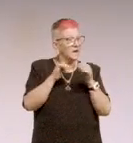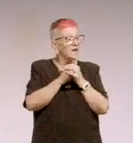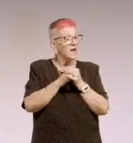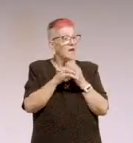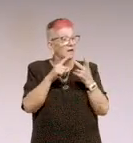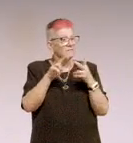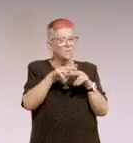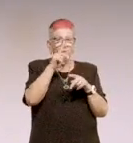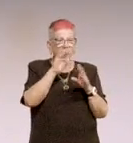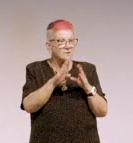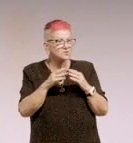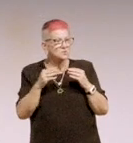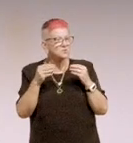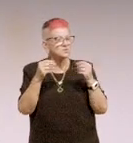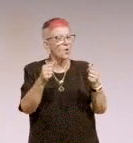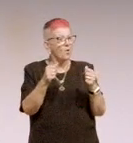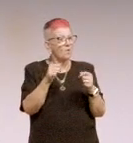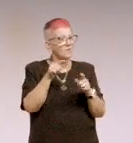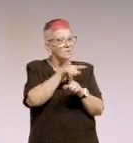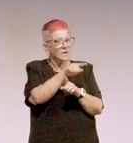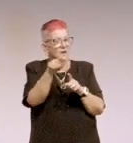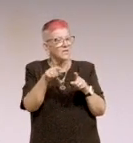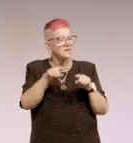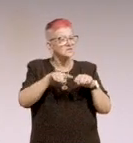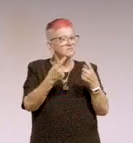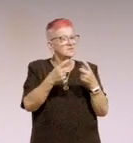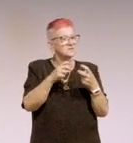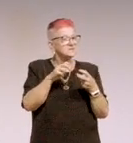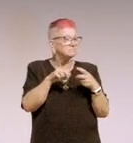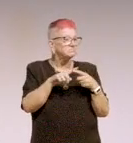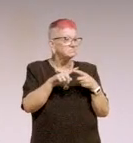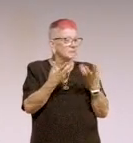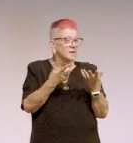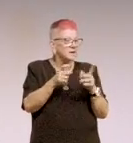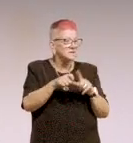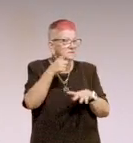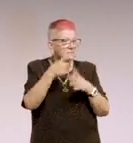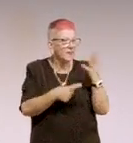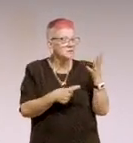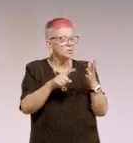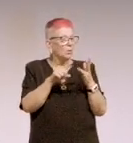having these sorts of disabilities in different forms, situational...